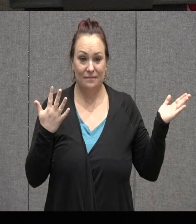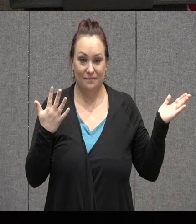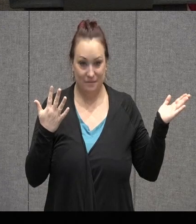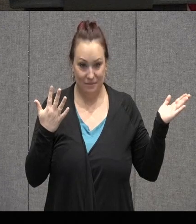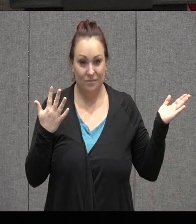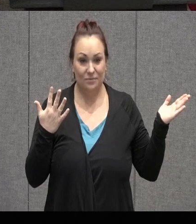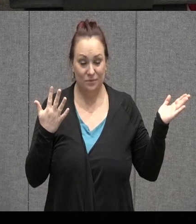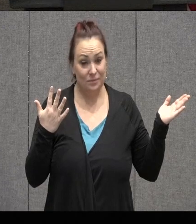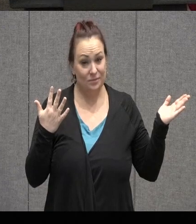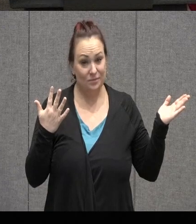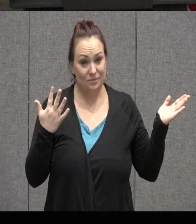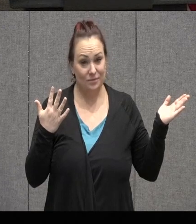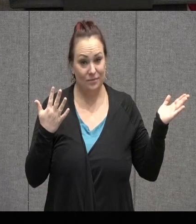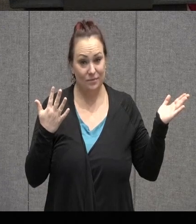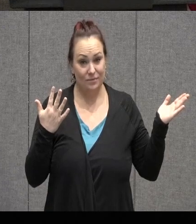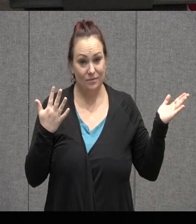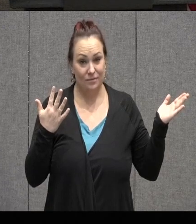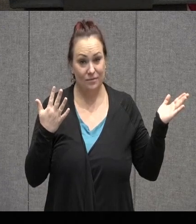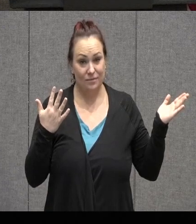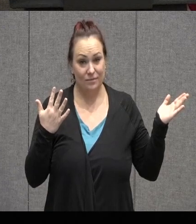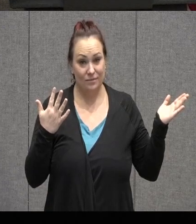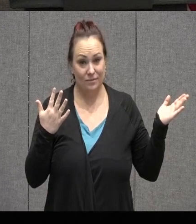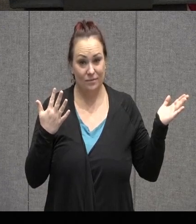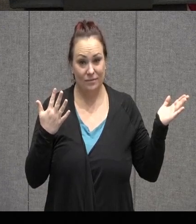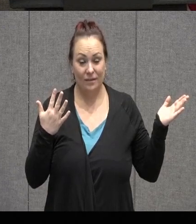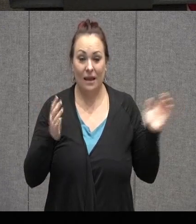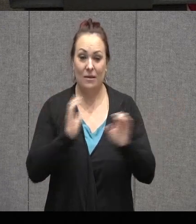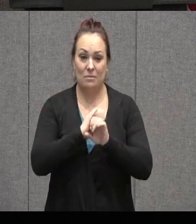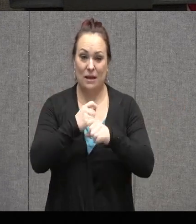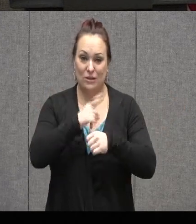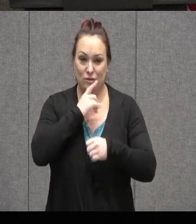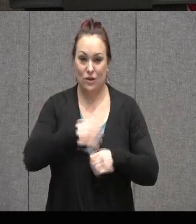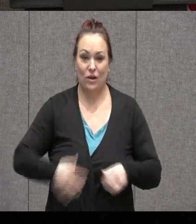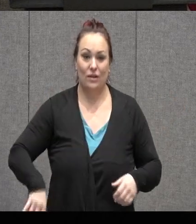Ah! And go ahead and cross and cross